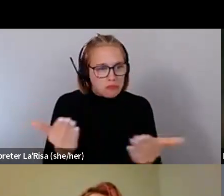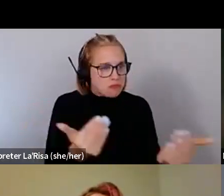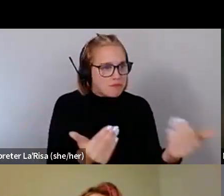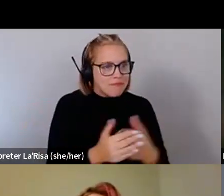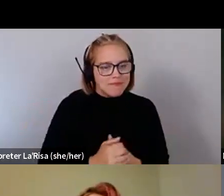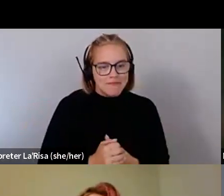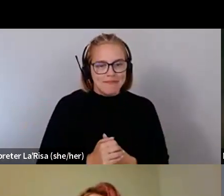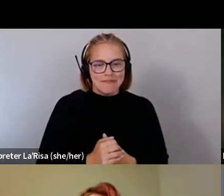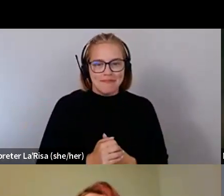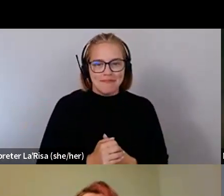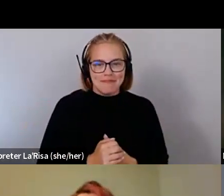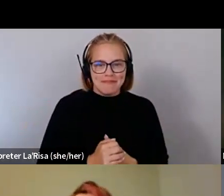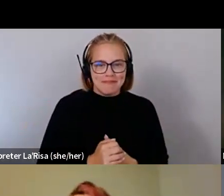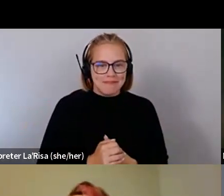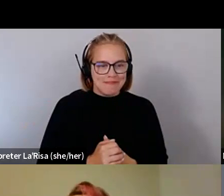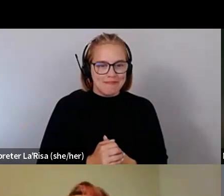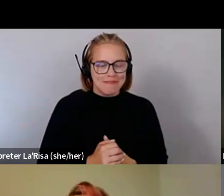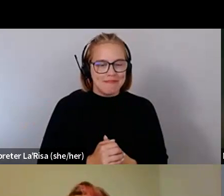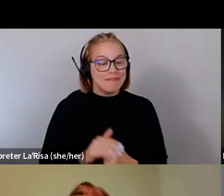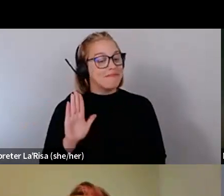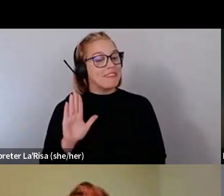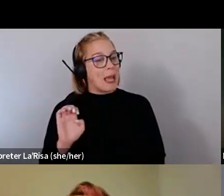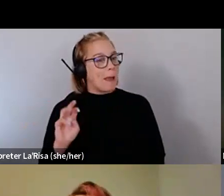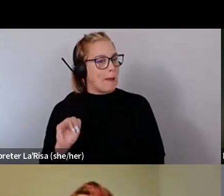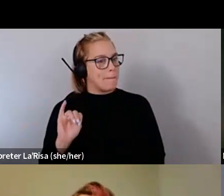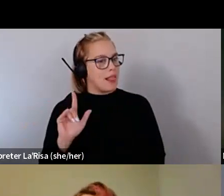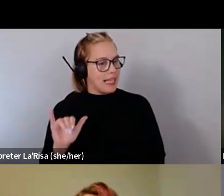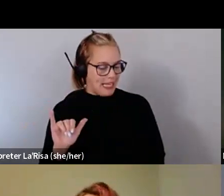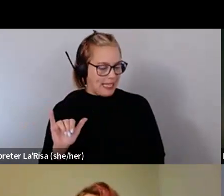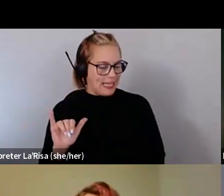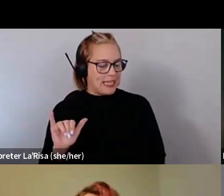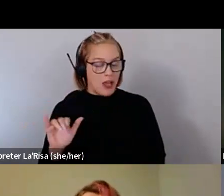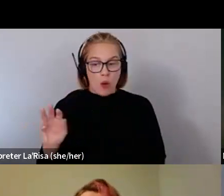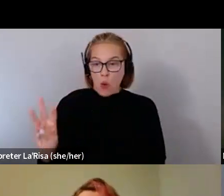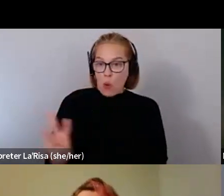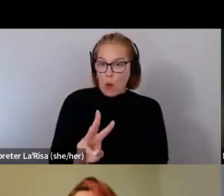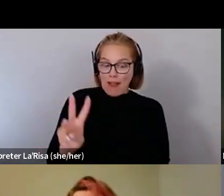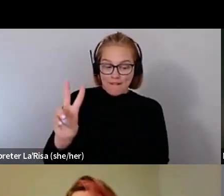collaborations or kind of community organizing work that you are a part of?